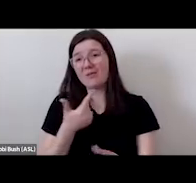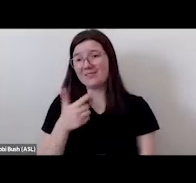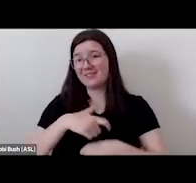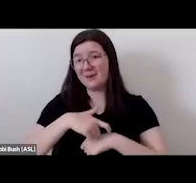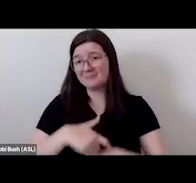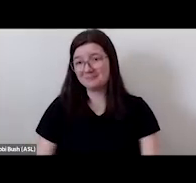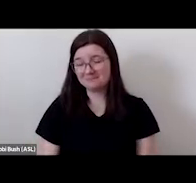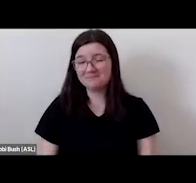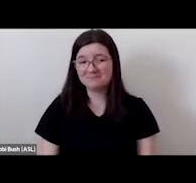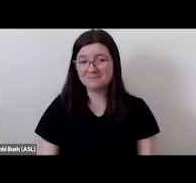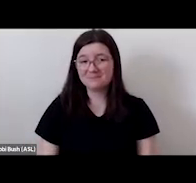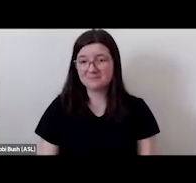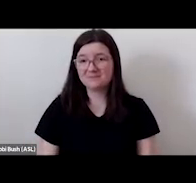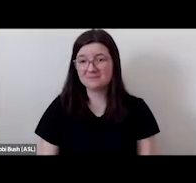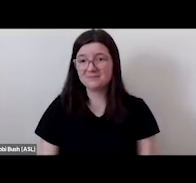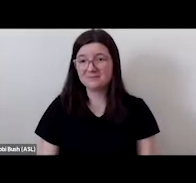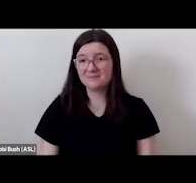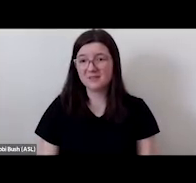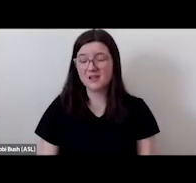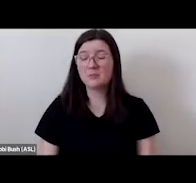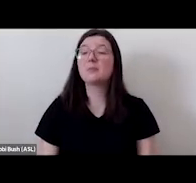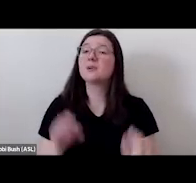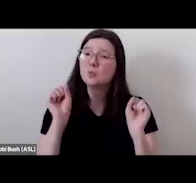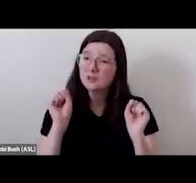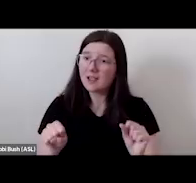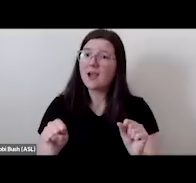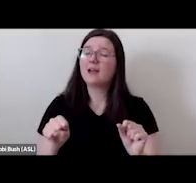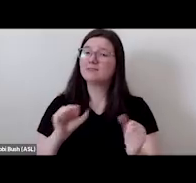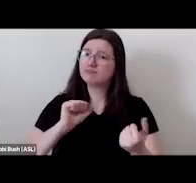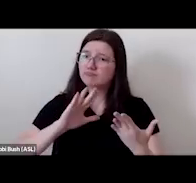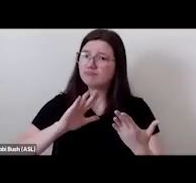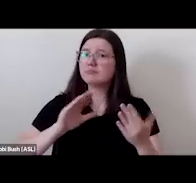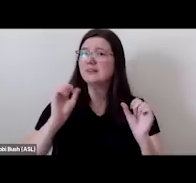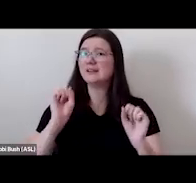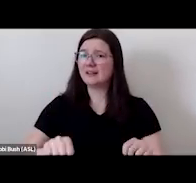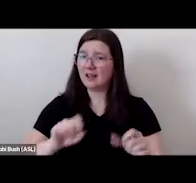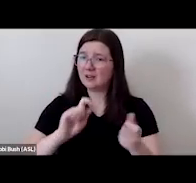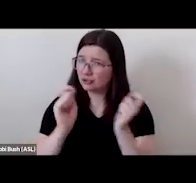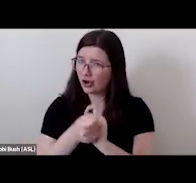But it can be addressed and it can be changed. It just takes a lot of creative solutions through it.